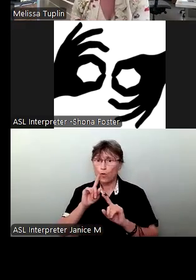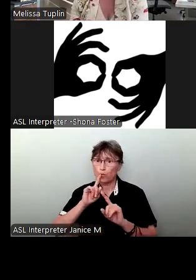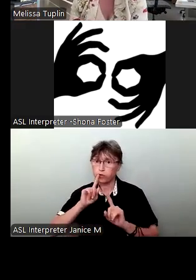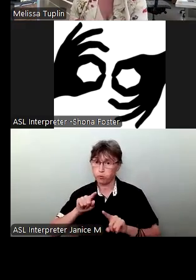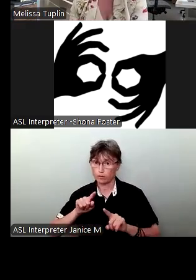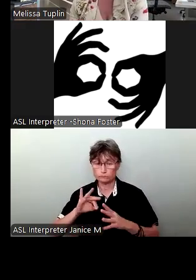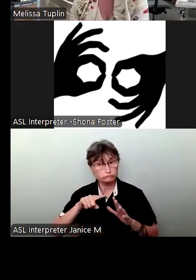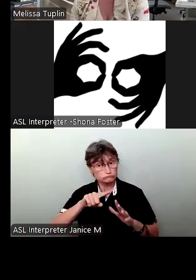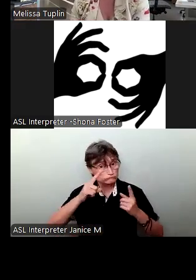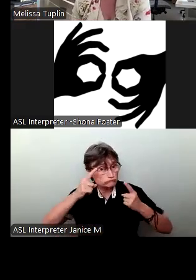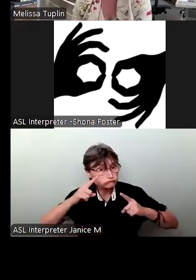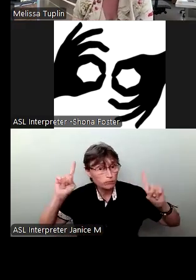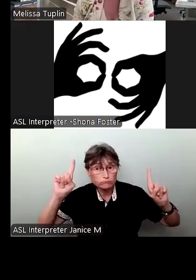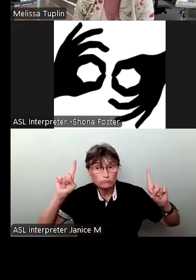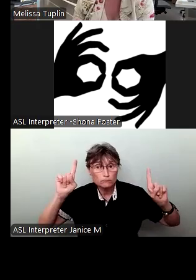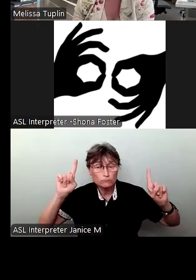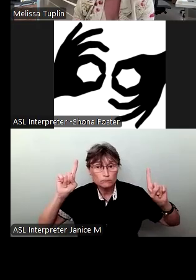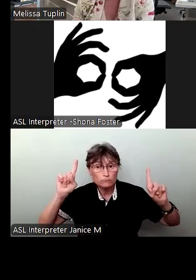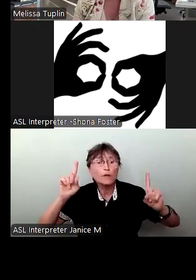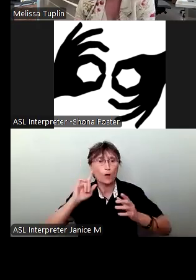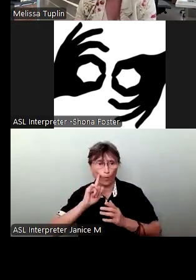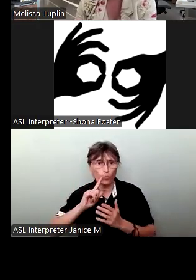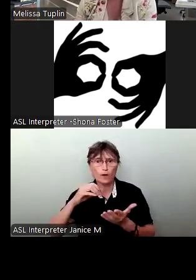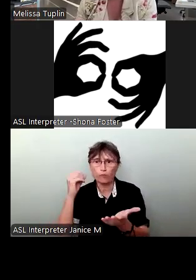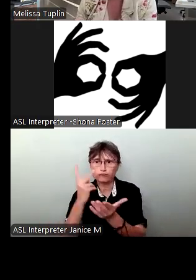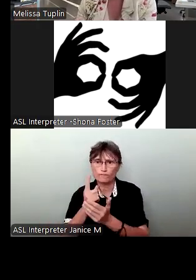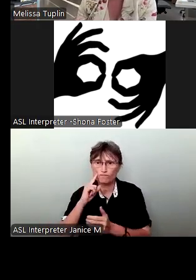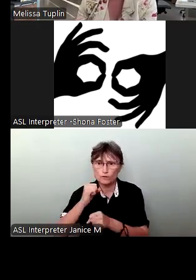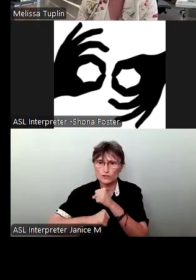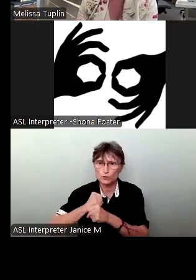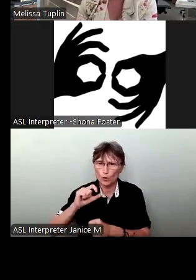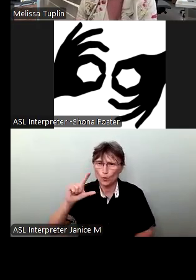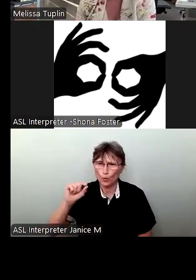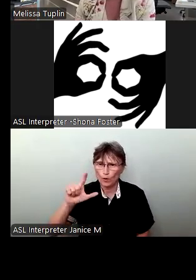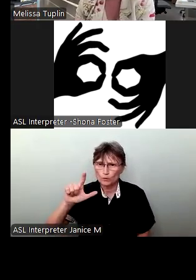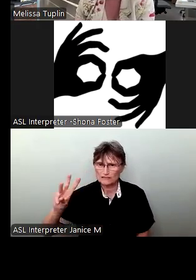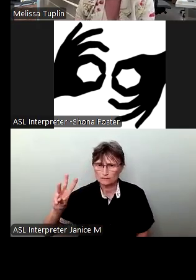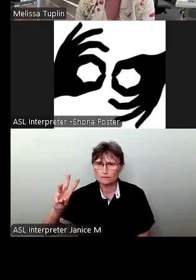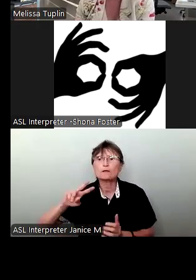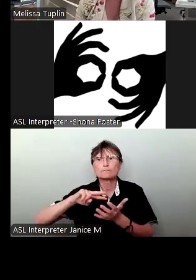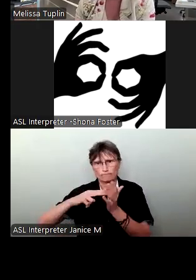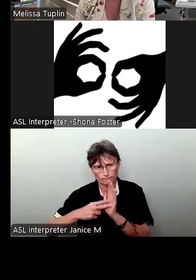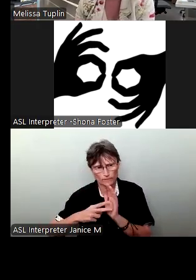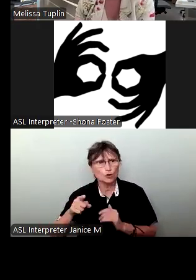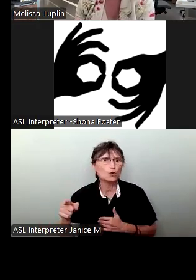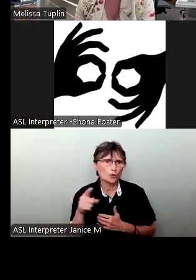grantees approved for funding in 2026 will begin to submit reporting for the 2026 funding year,